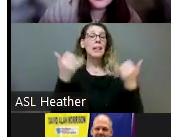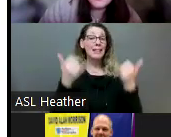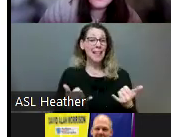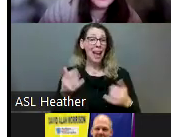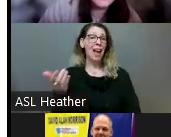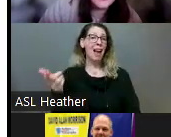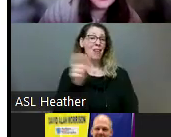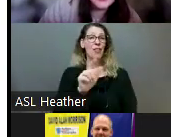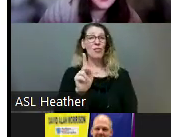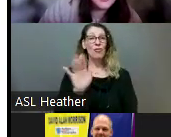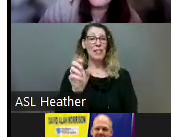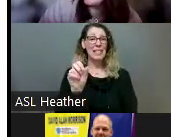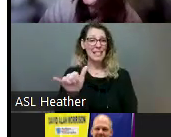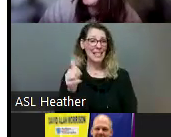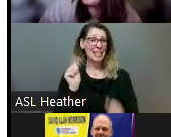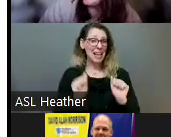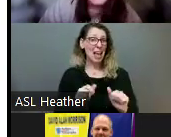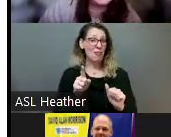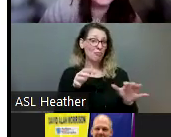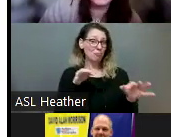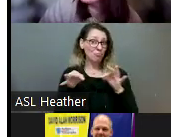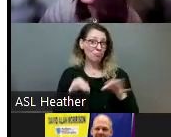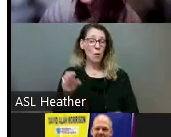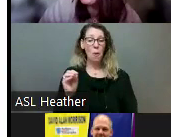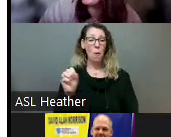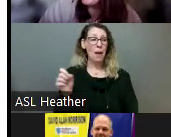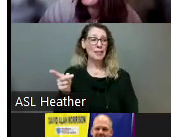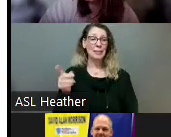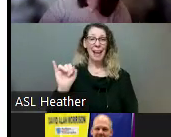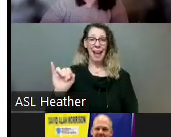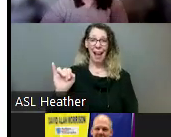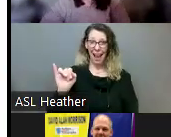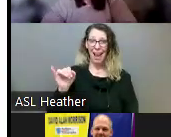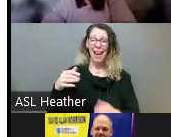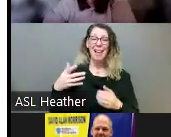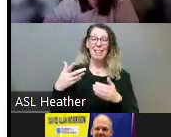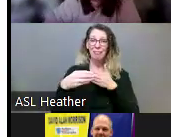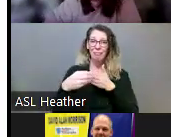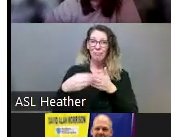Krissy can you tell us a little bit about OSPIs attendance guiding principles? Welcome,